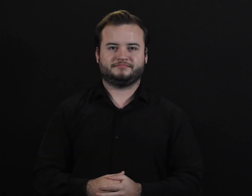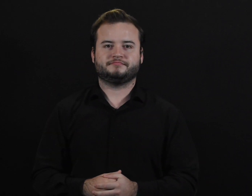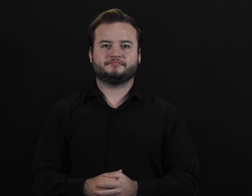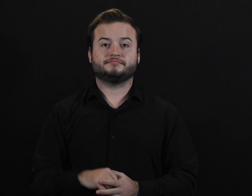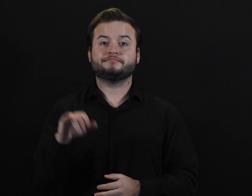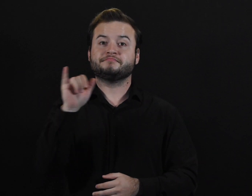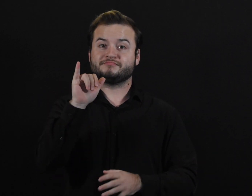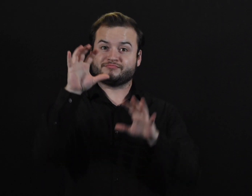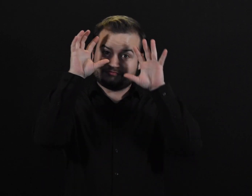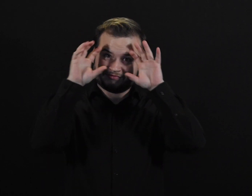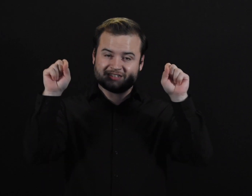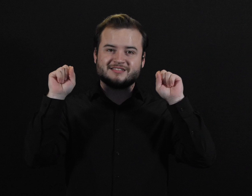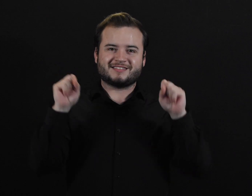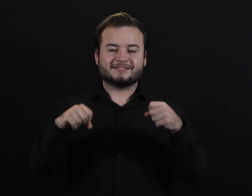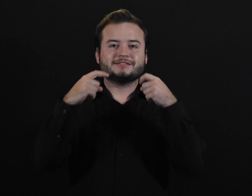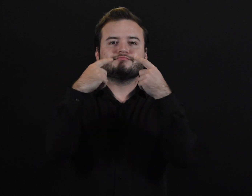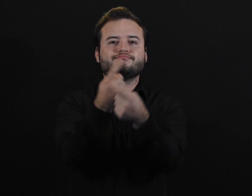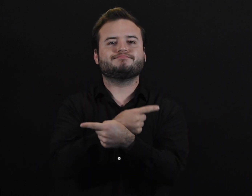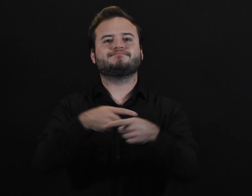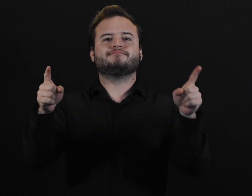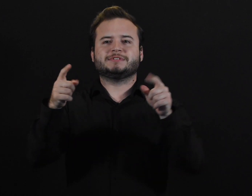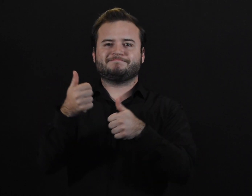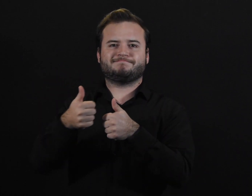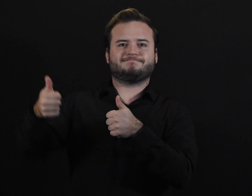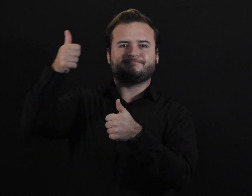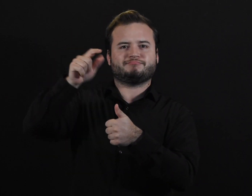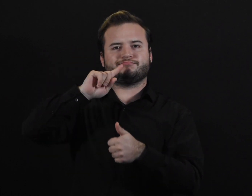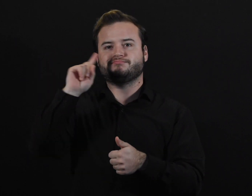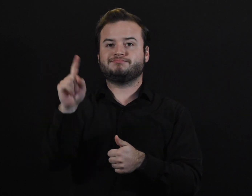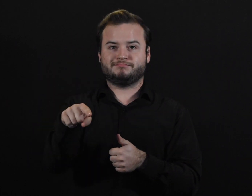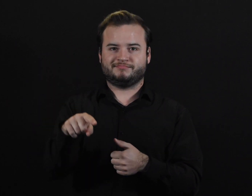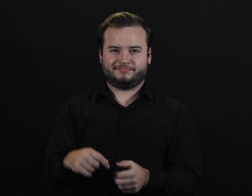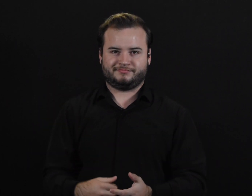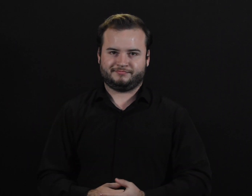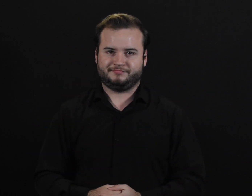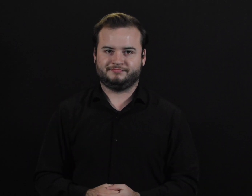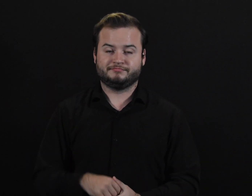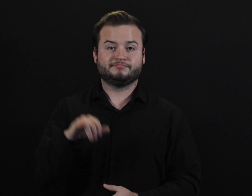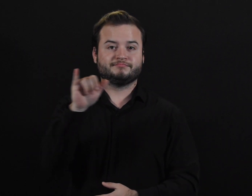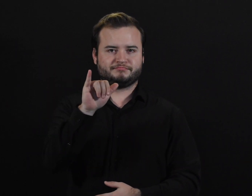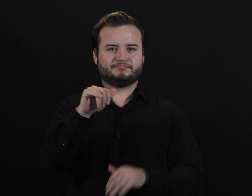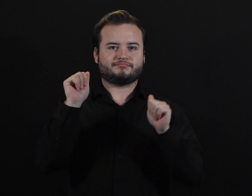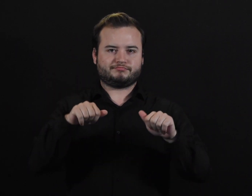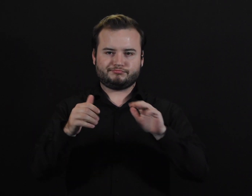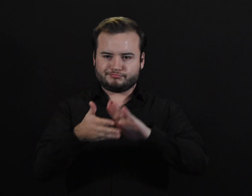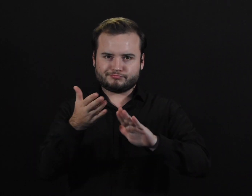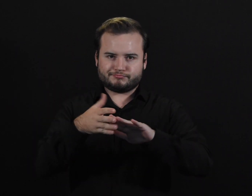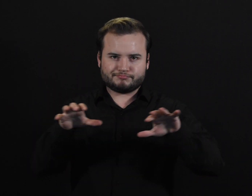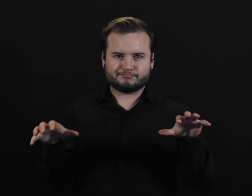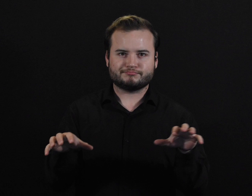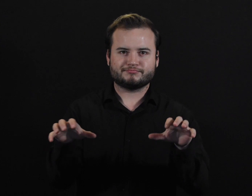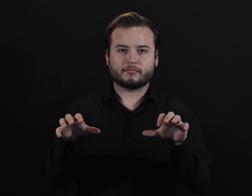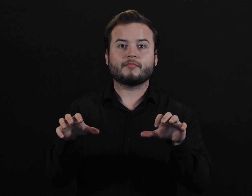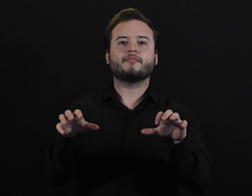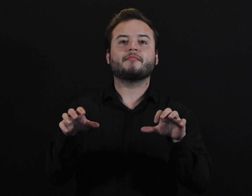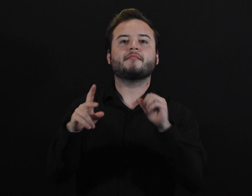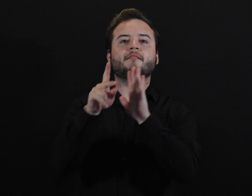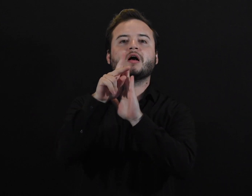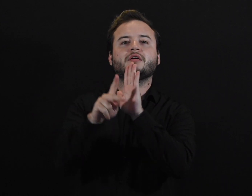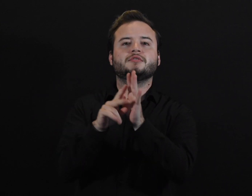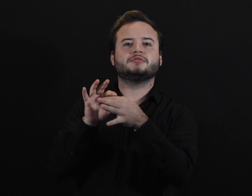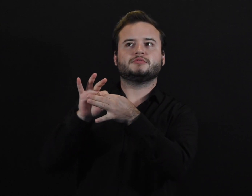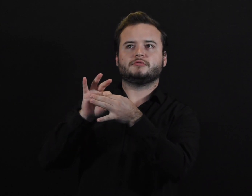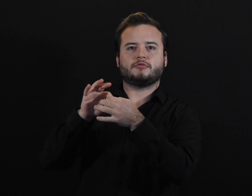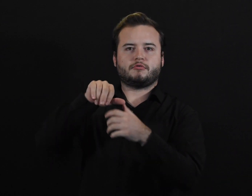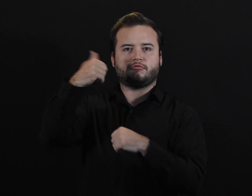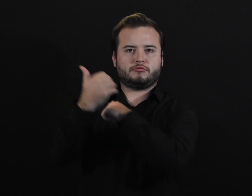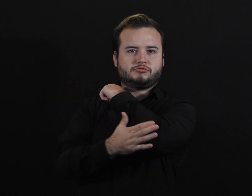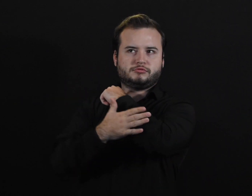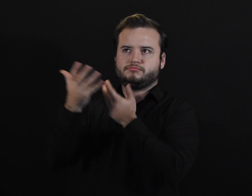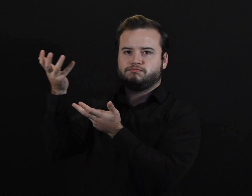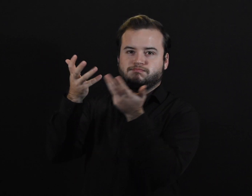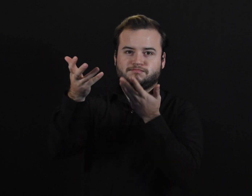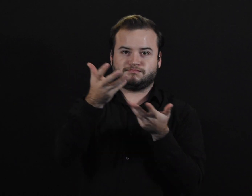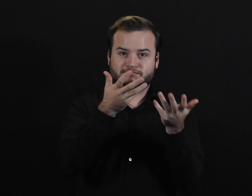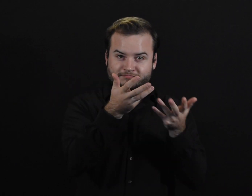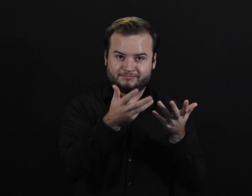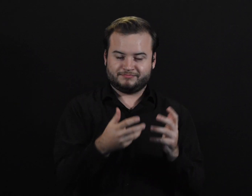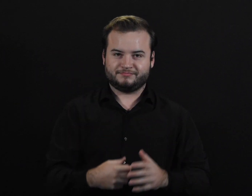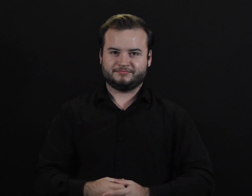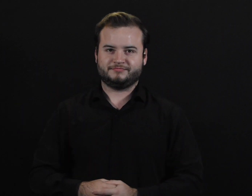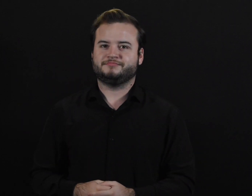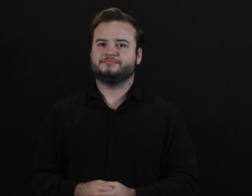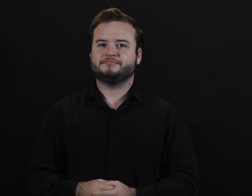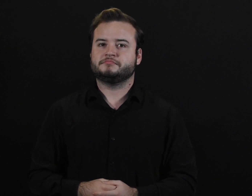issuing executive orders, and conducting foreign policy.